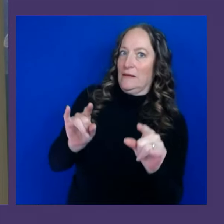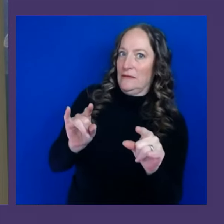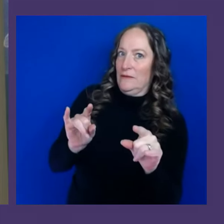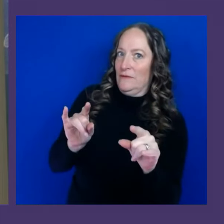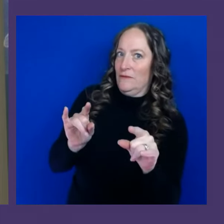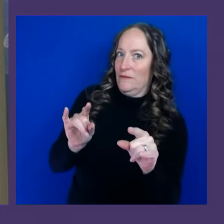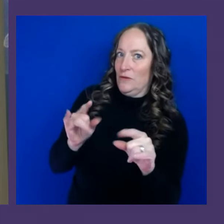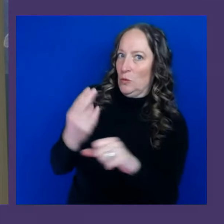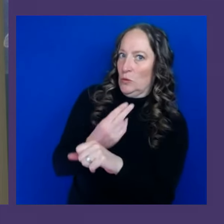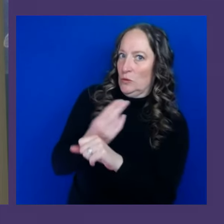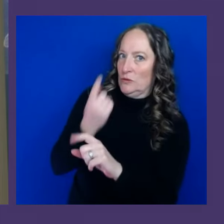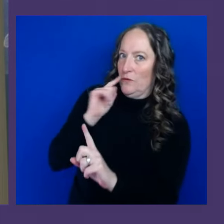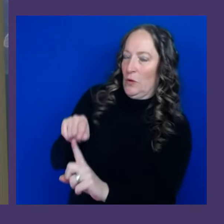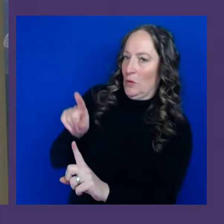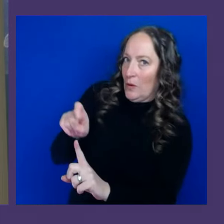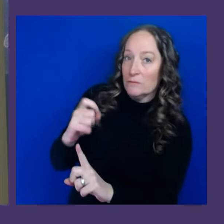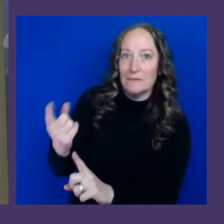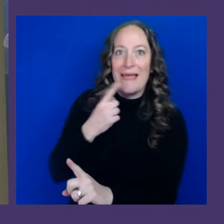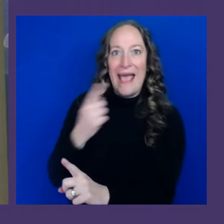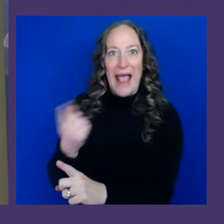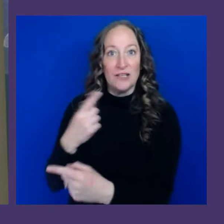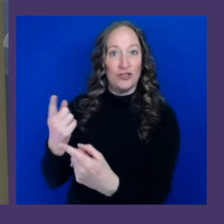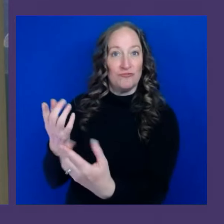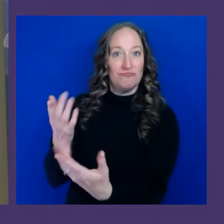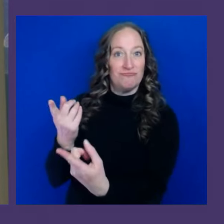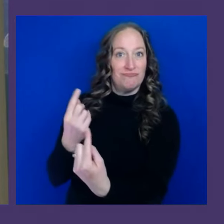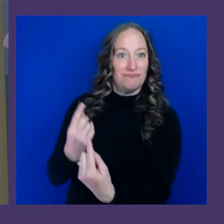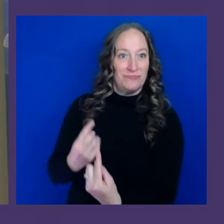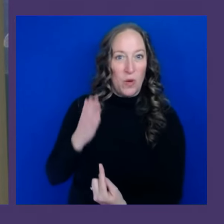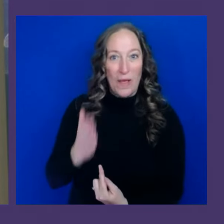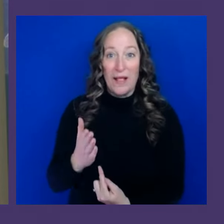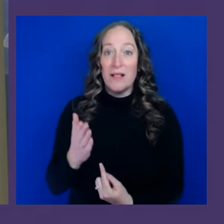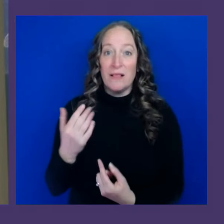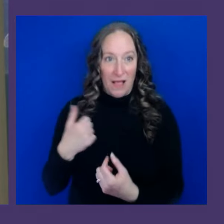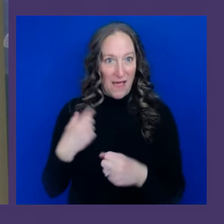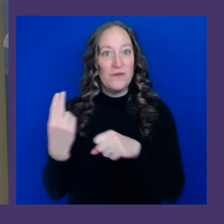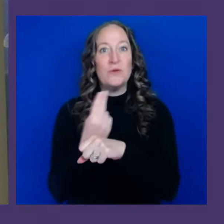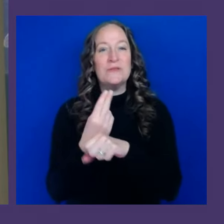I've equated it before to using a search engine. It is very much like that,